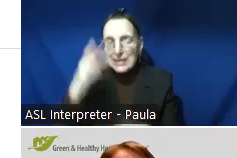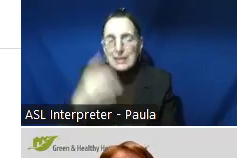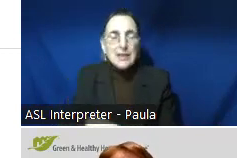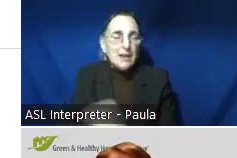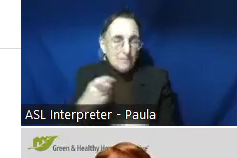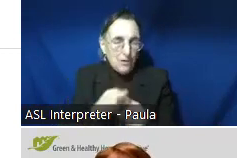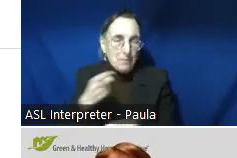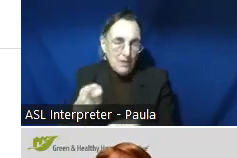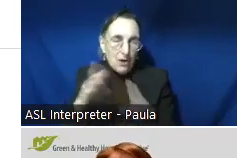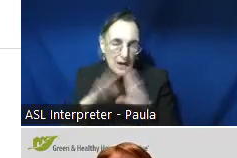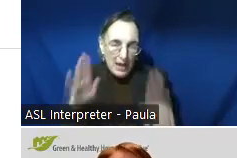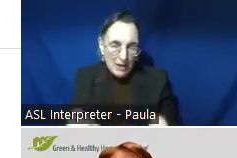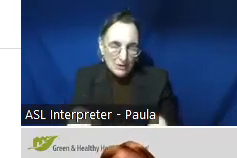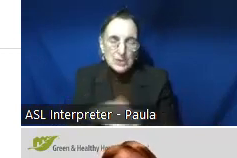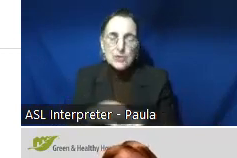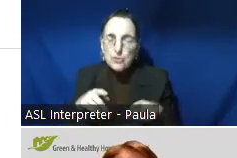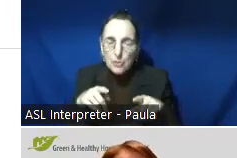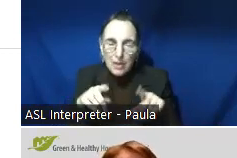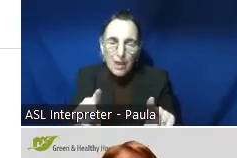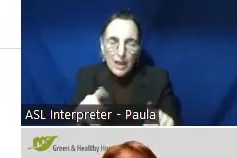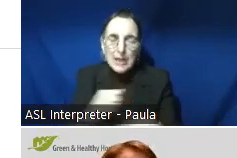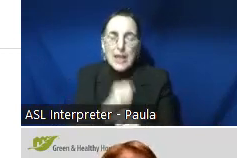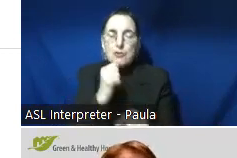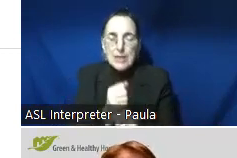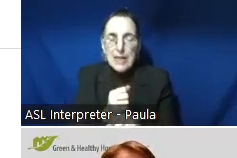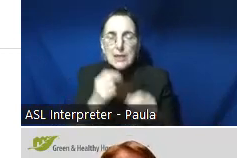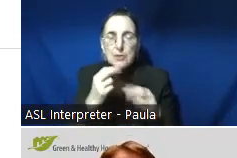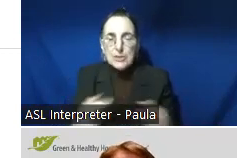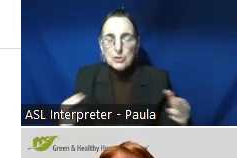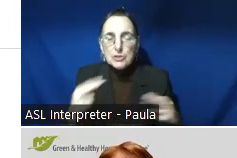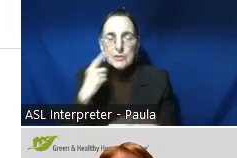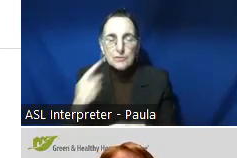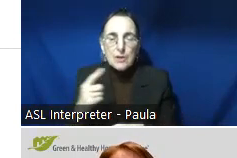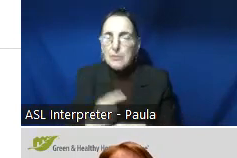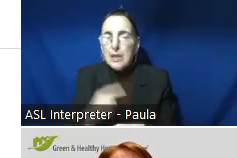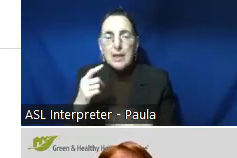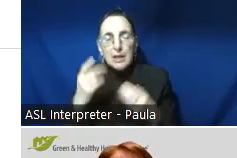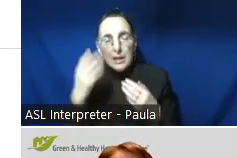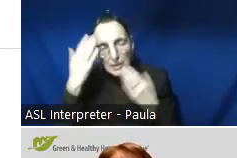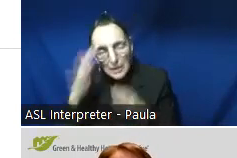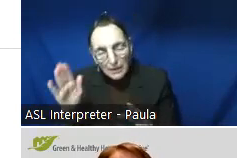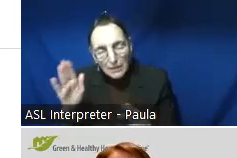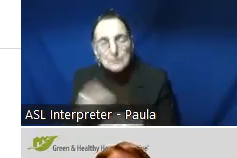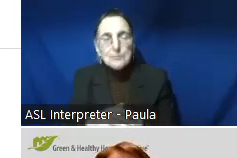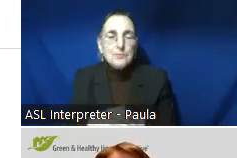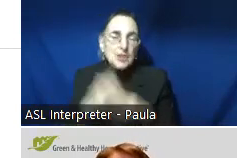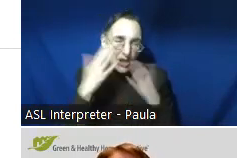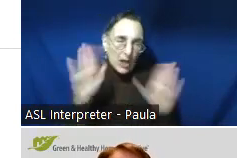braid, and coordinate resources from government, federal, state local philanthropy, utilities,